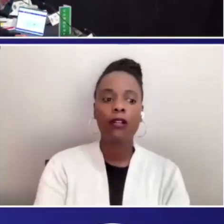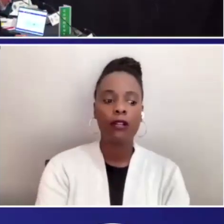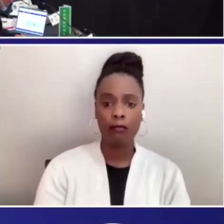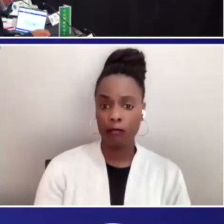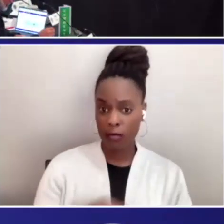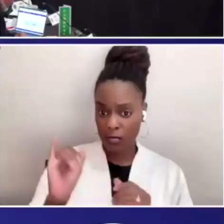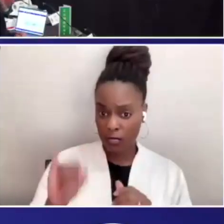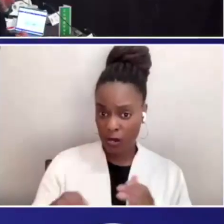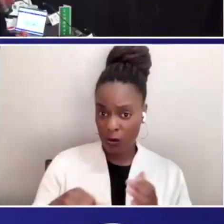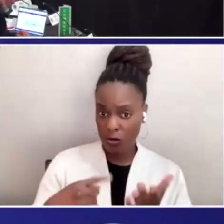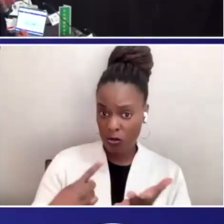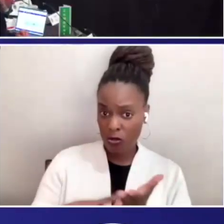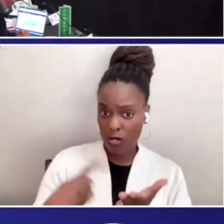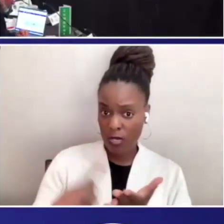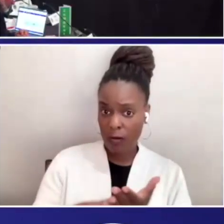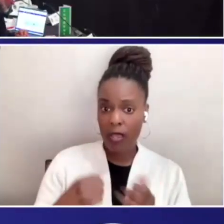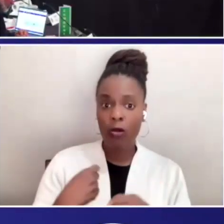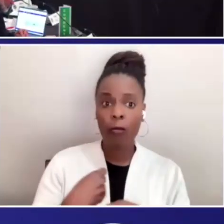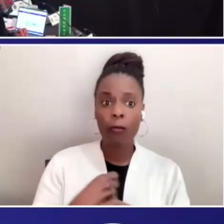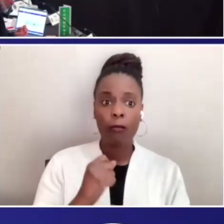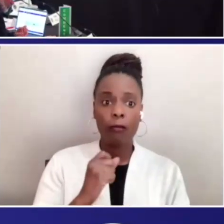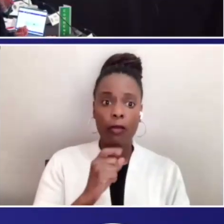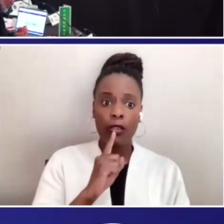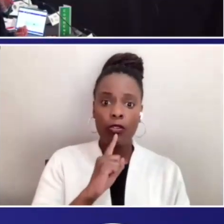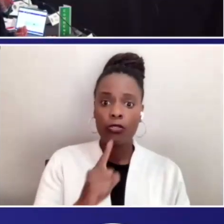talking about? Like making sure that they get that exception?